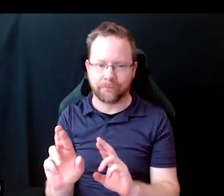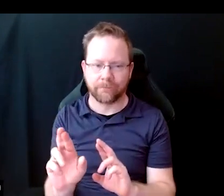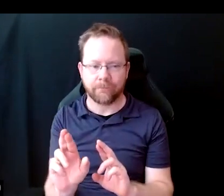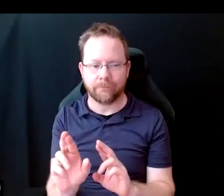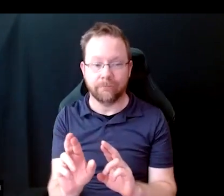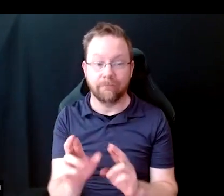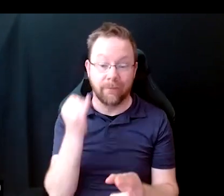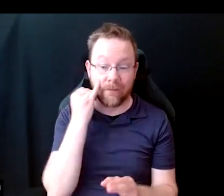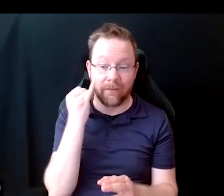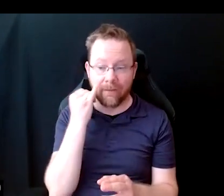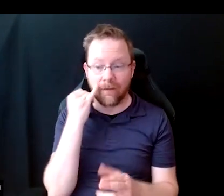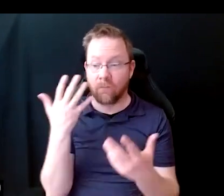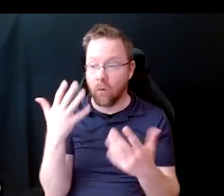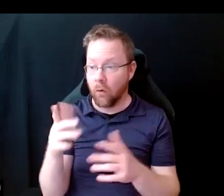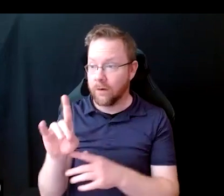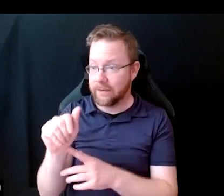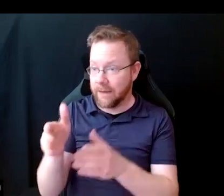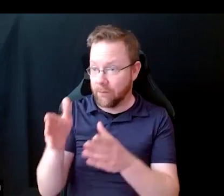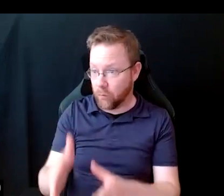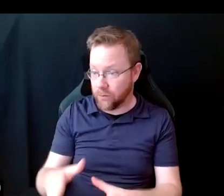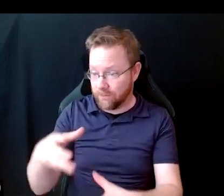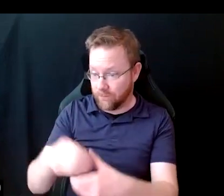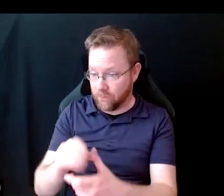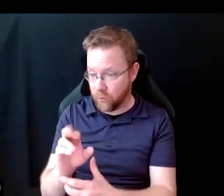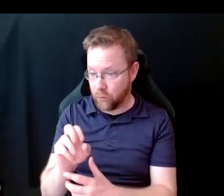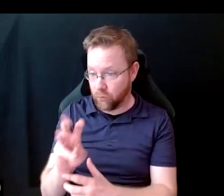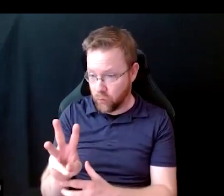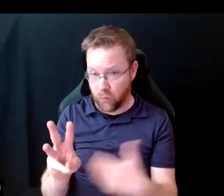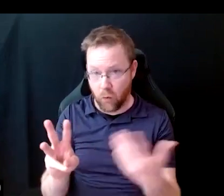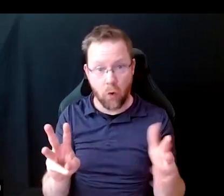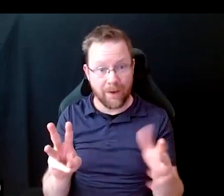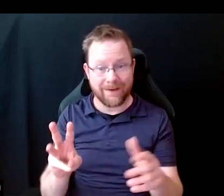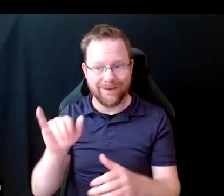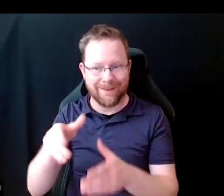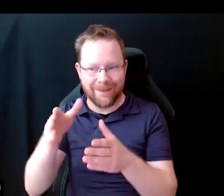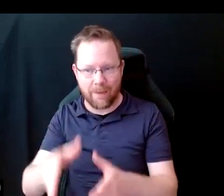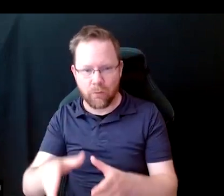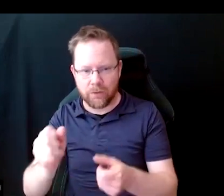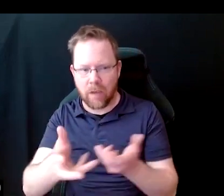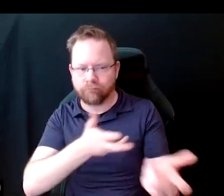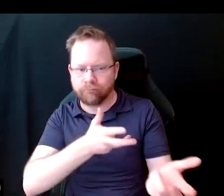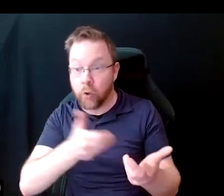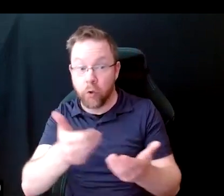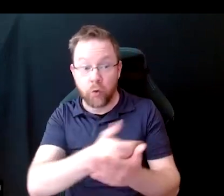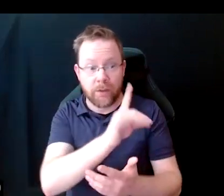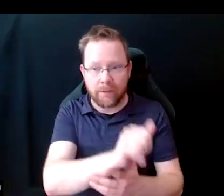Honestly, if there is already a disabled person on the crew, that person can talk the newly disabled person along, right?